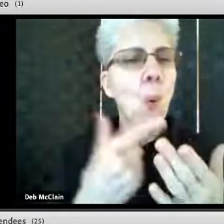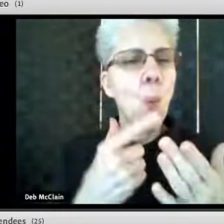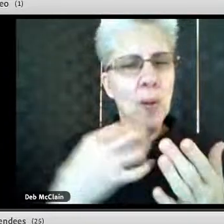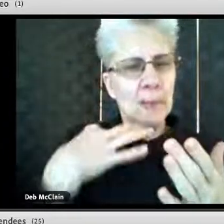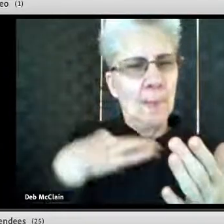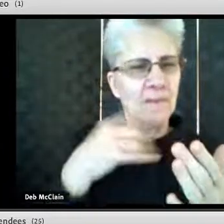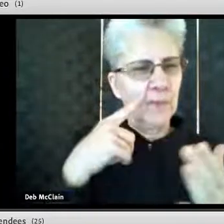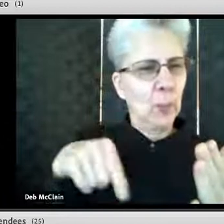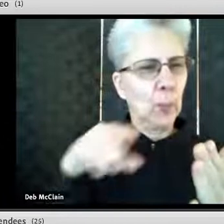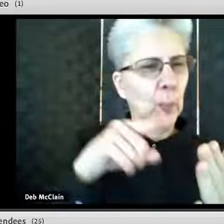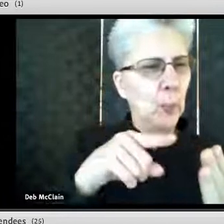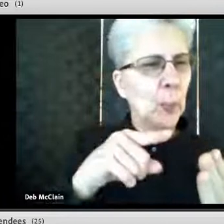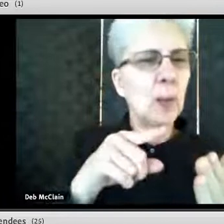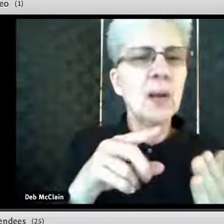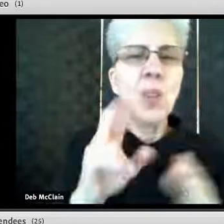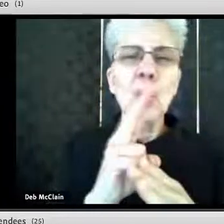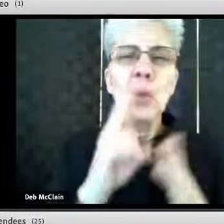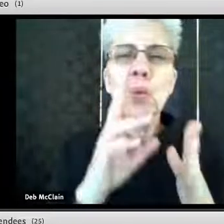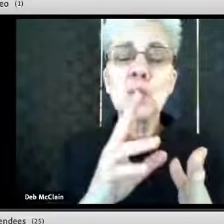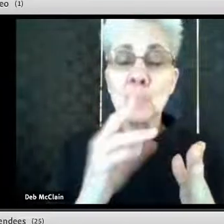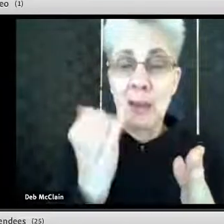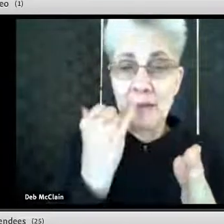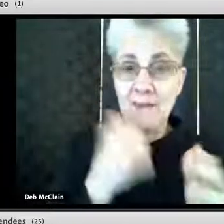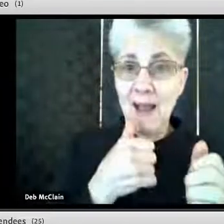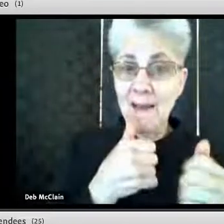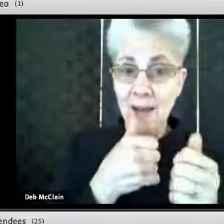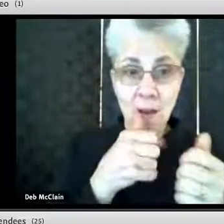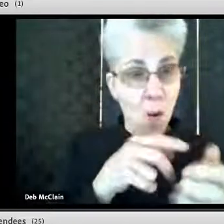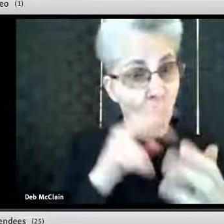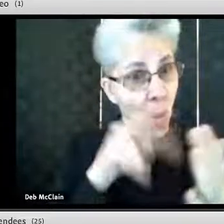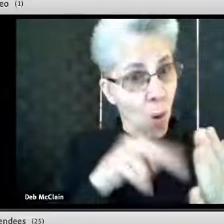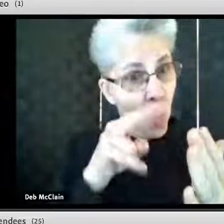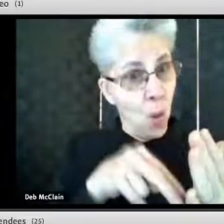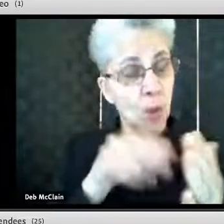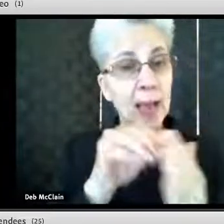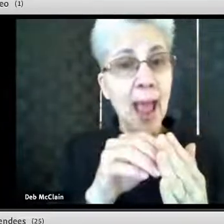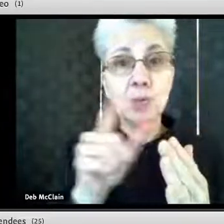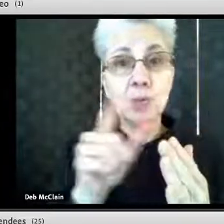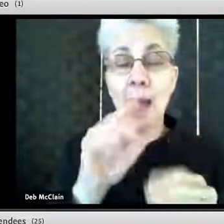It is what's in it for our user. If I follow your library on Twitter, if I follow it on Facebook